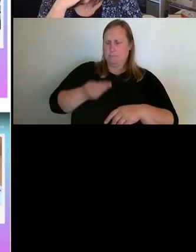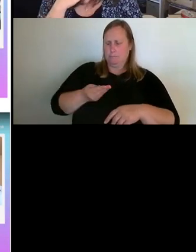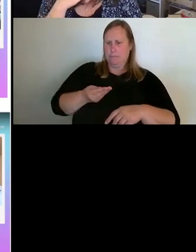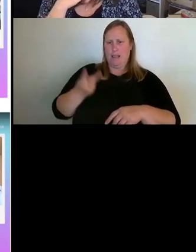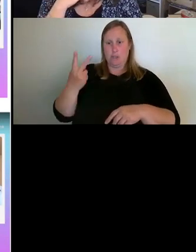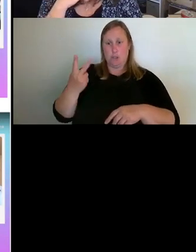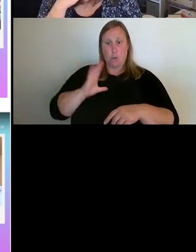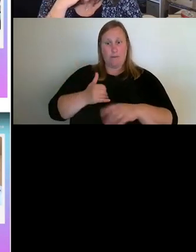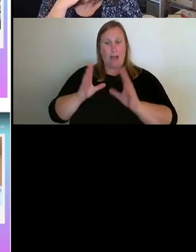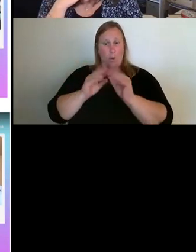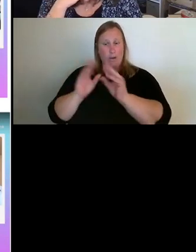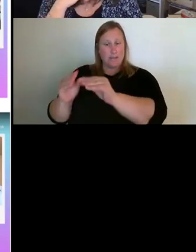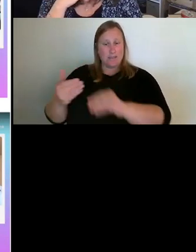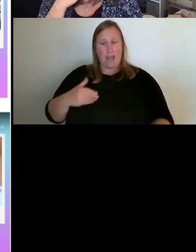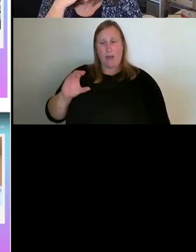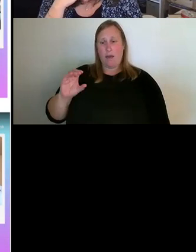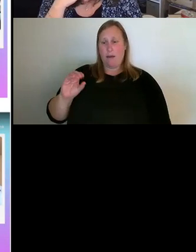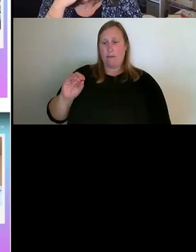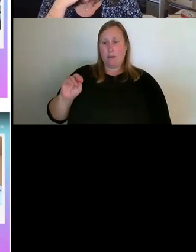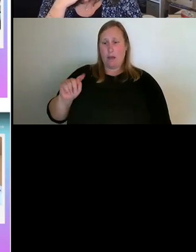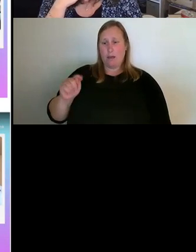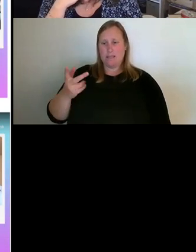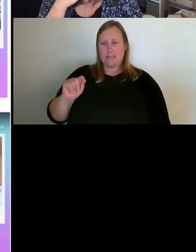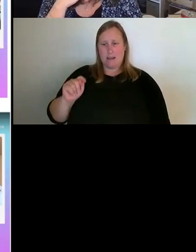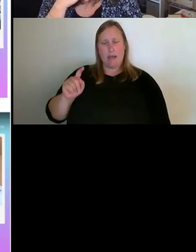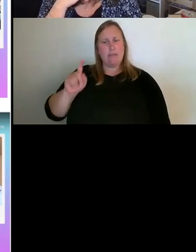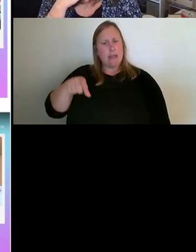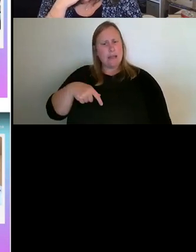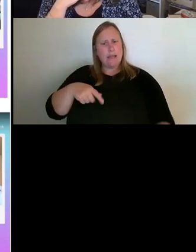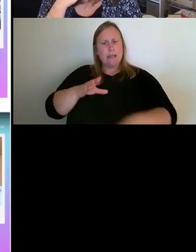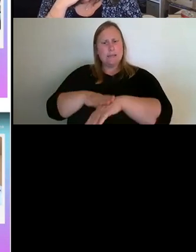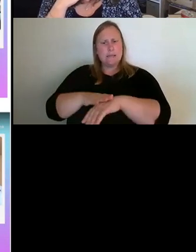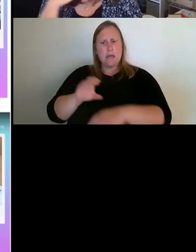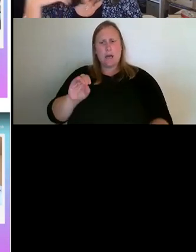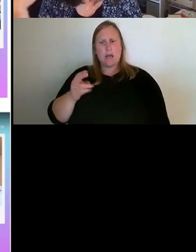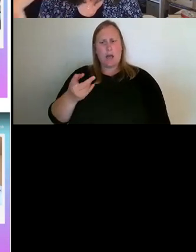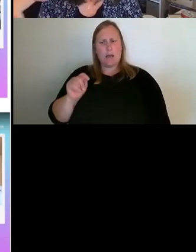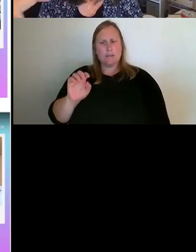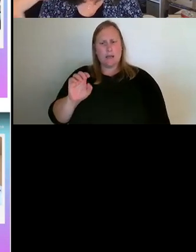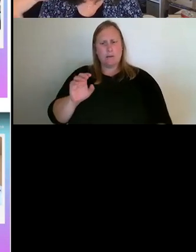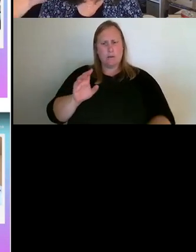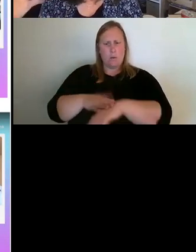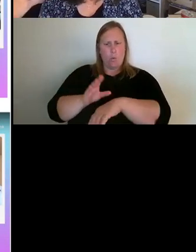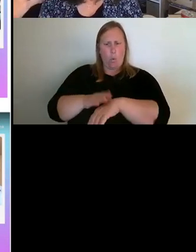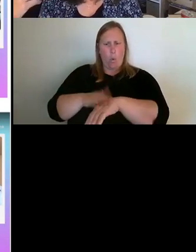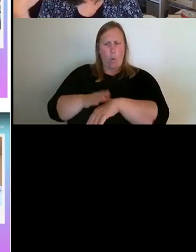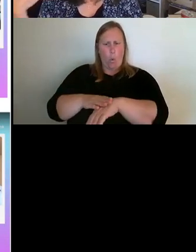content that needs content warnings. I am having these words like -- these trigger